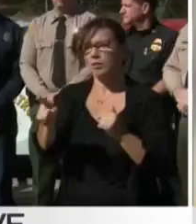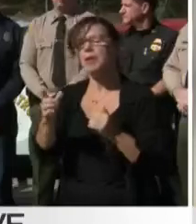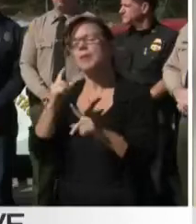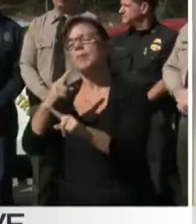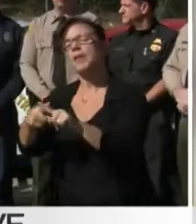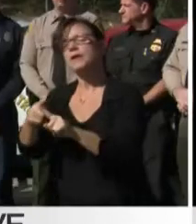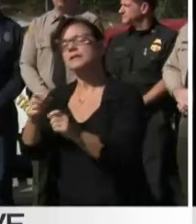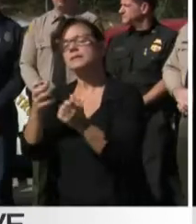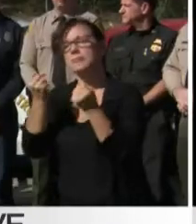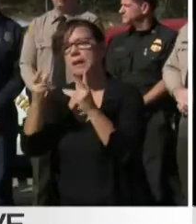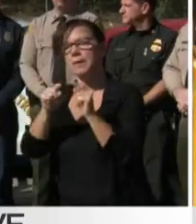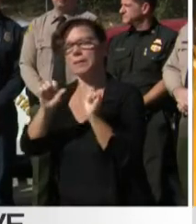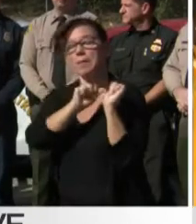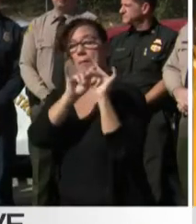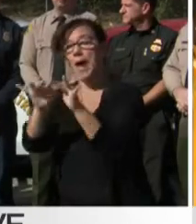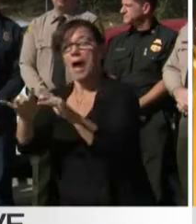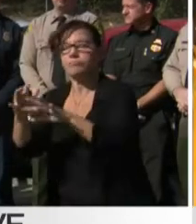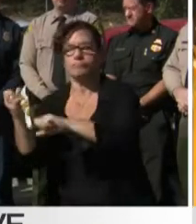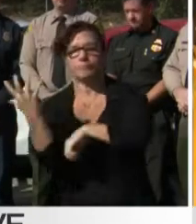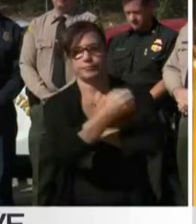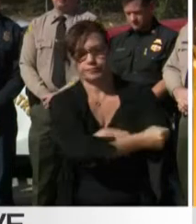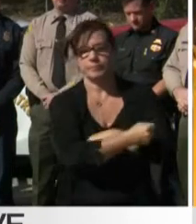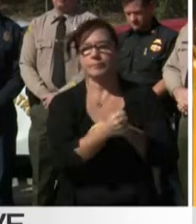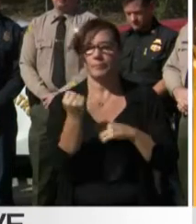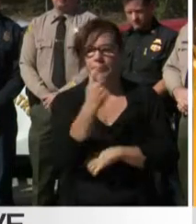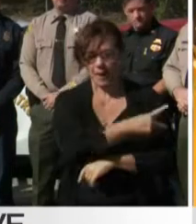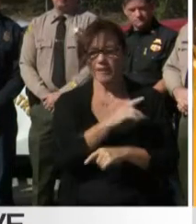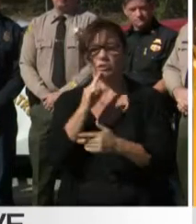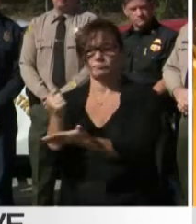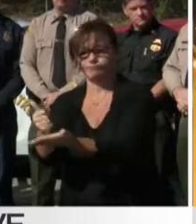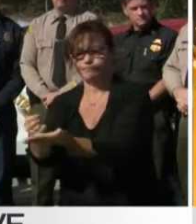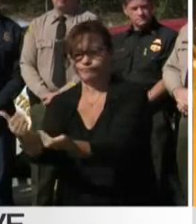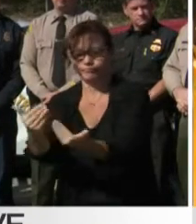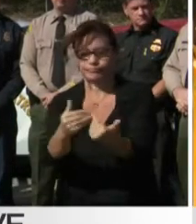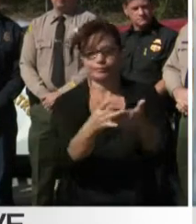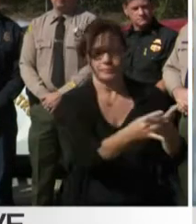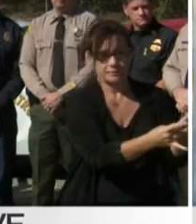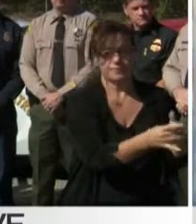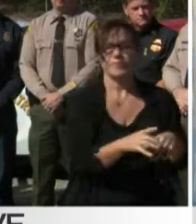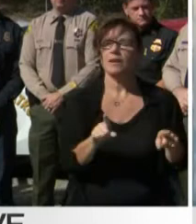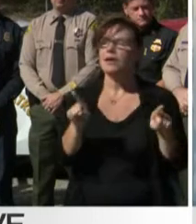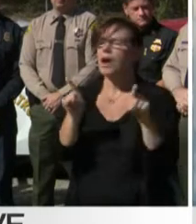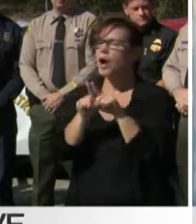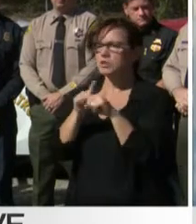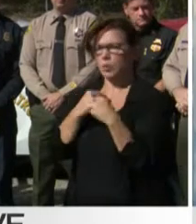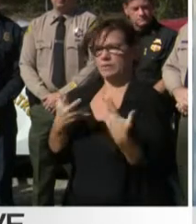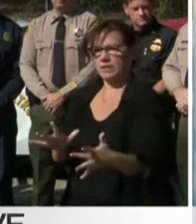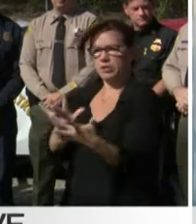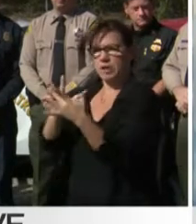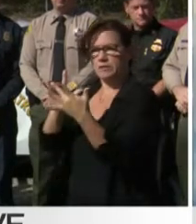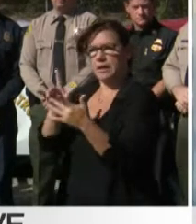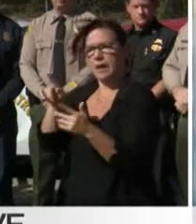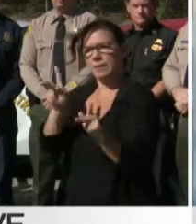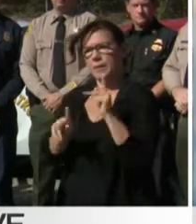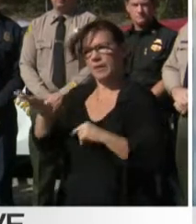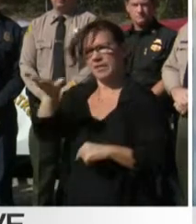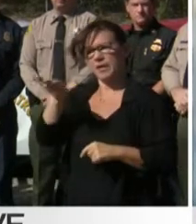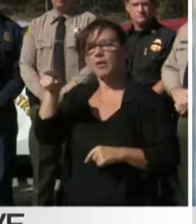REMINDED OF THE FIRE THAT WAS MOVING QUICKLY THAT WAY. ABLE TO PROVIDE ASSISTANCE TO